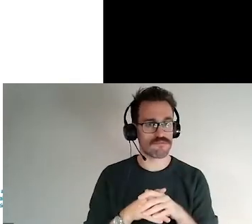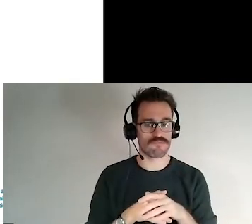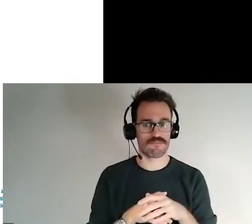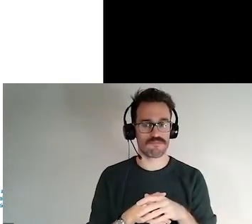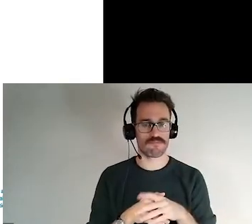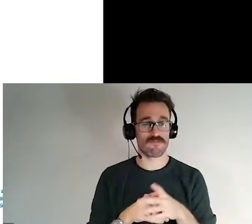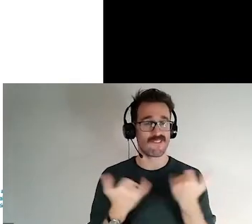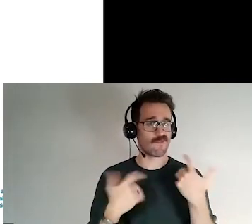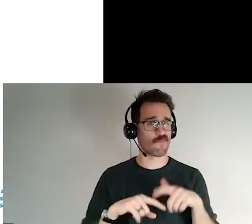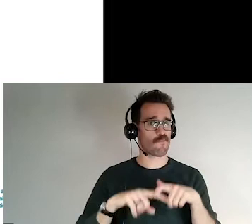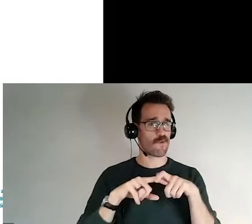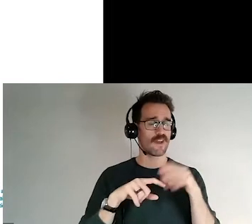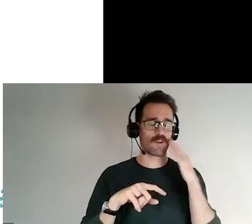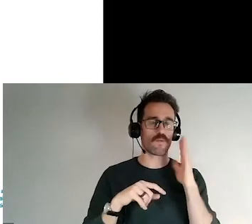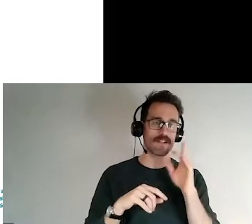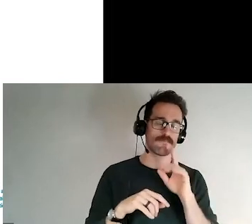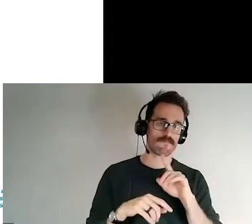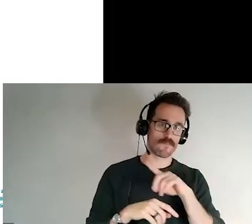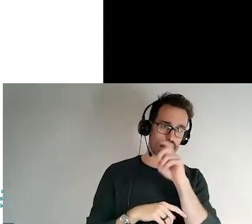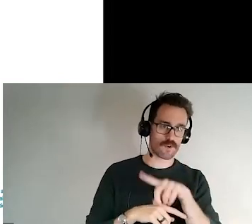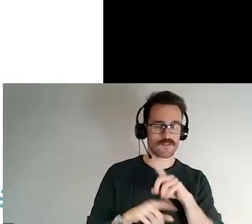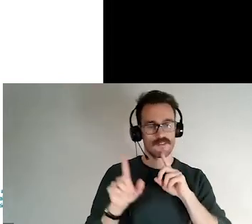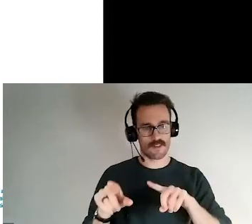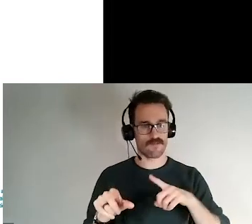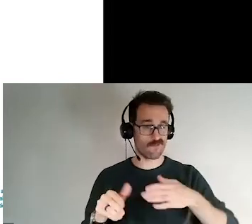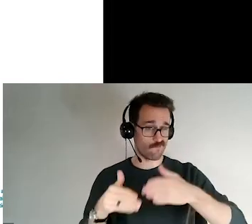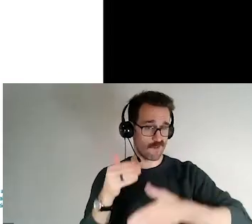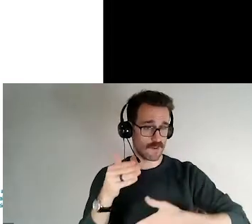questions and comments at the end of our session but I'll just flag that we do have a website.